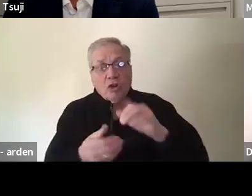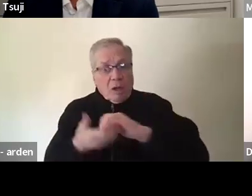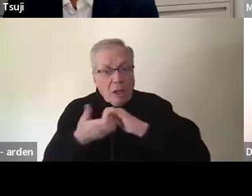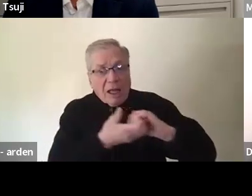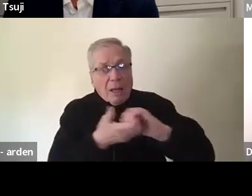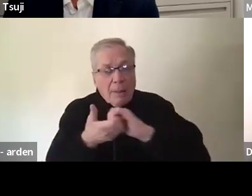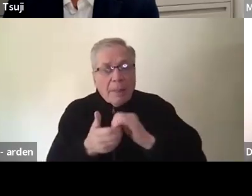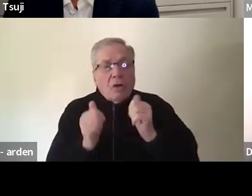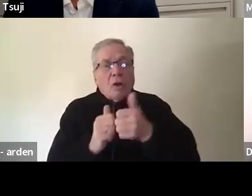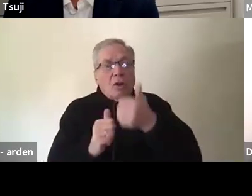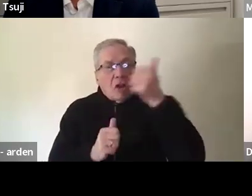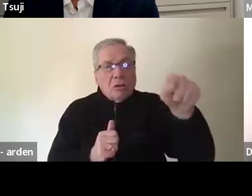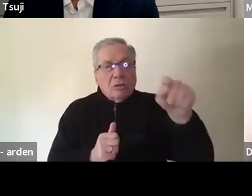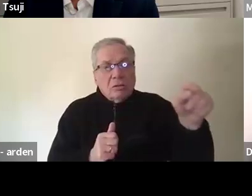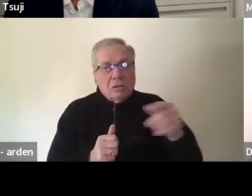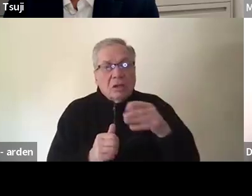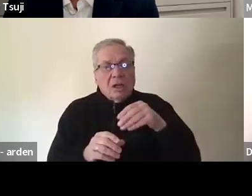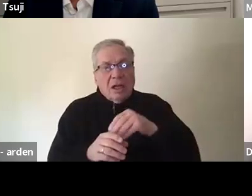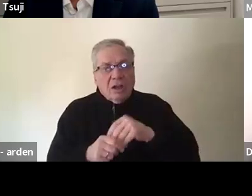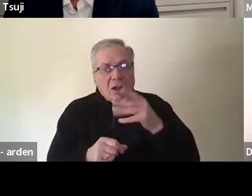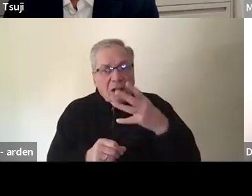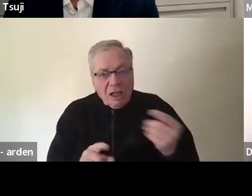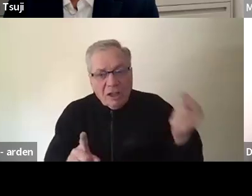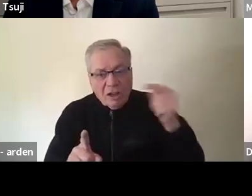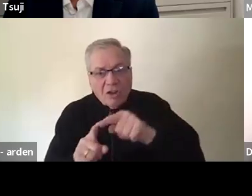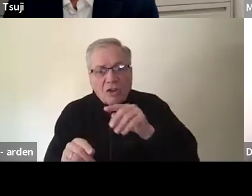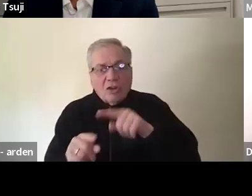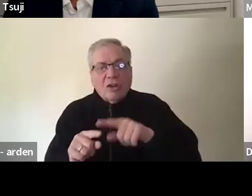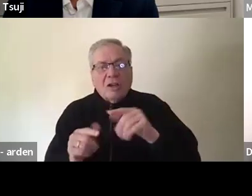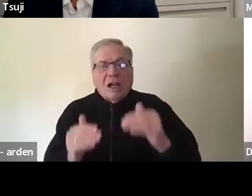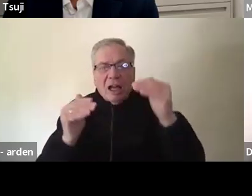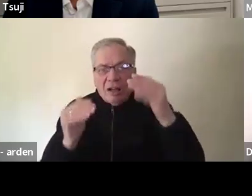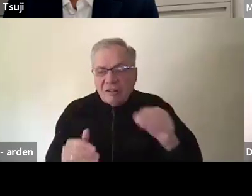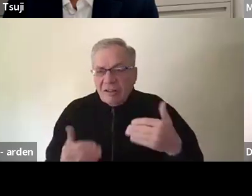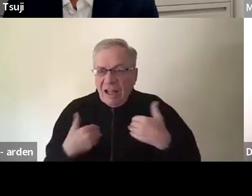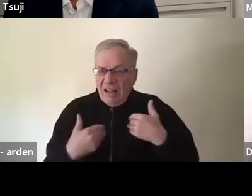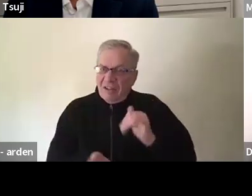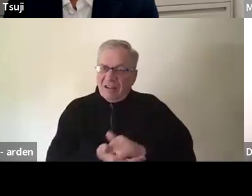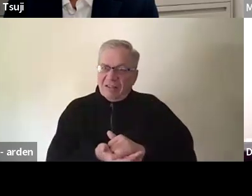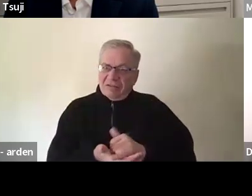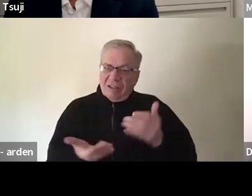stakeholders to help with recruitment, going to higher scores and having avenues to do the